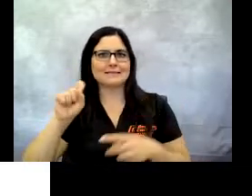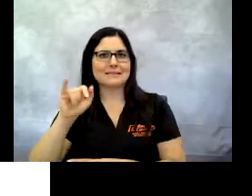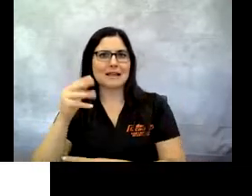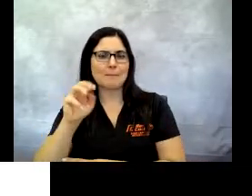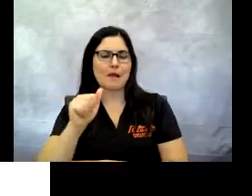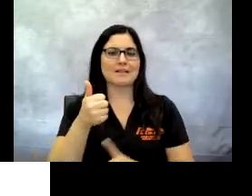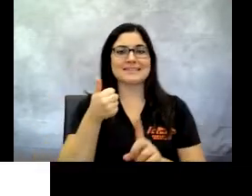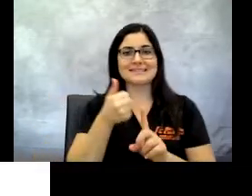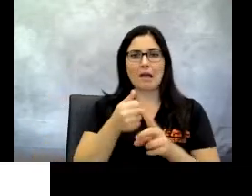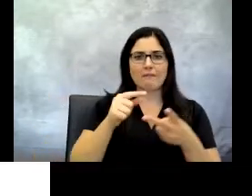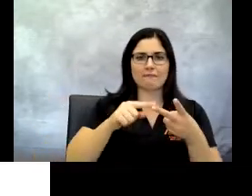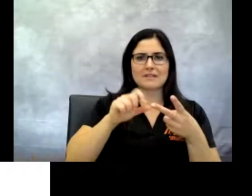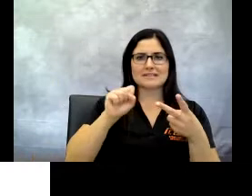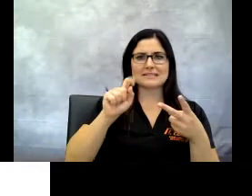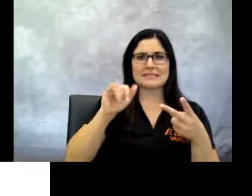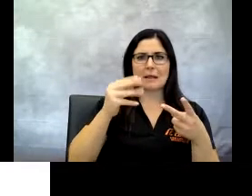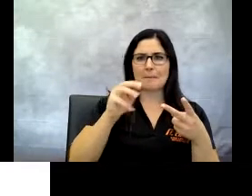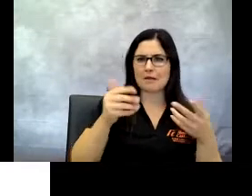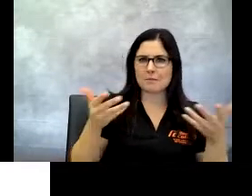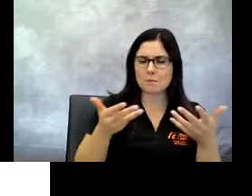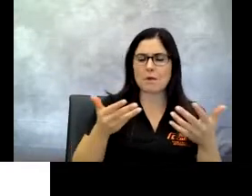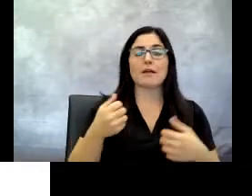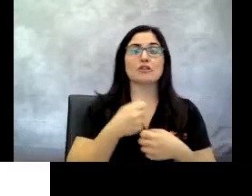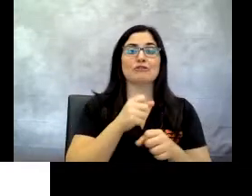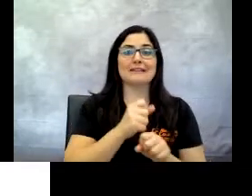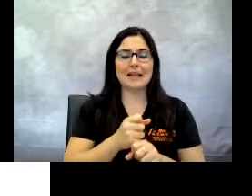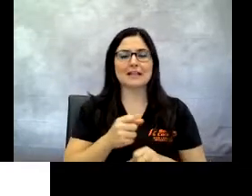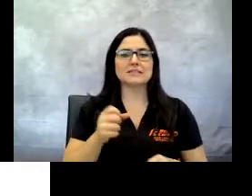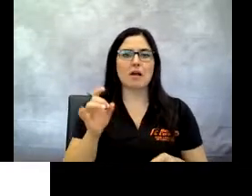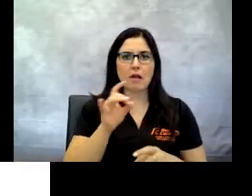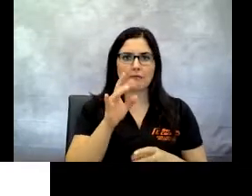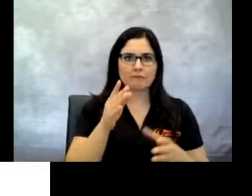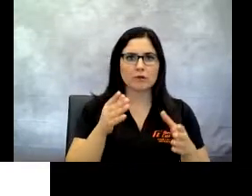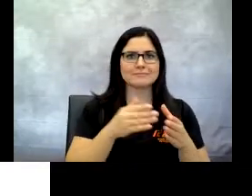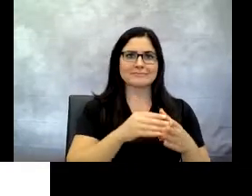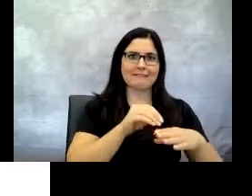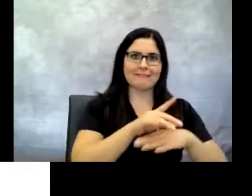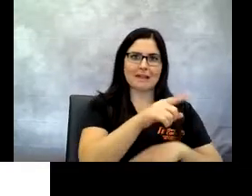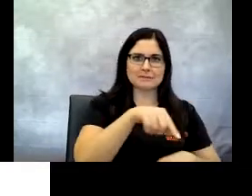It can create harmful effects on mental health. Individuals can experience hopelessness.